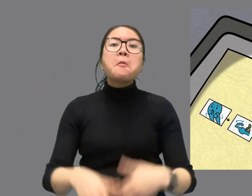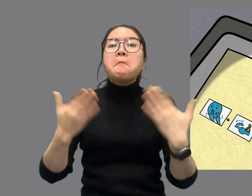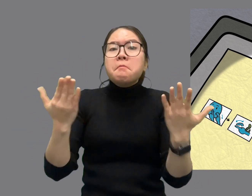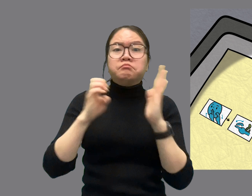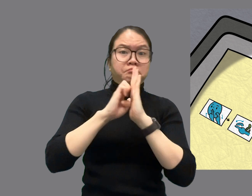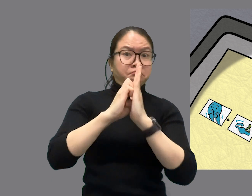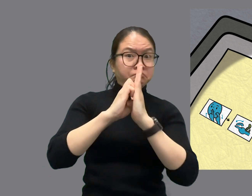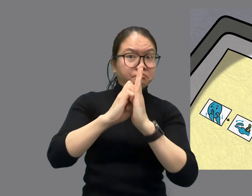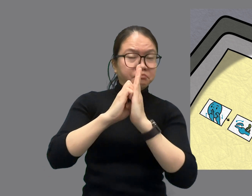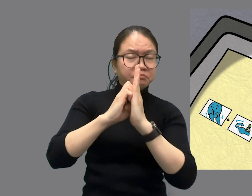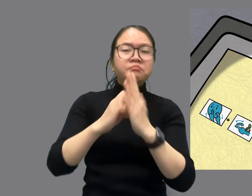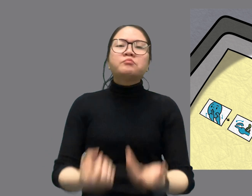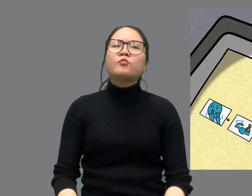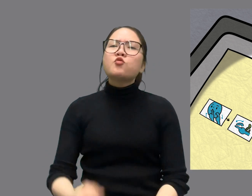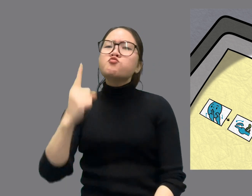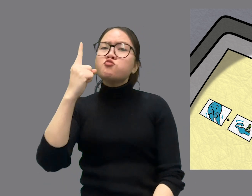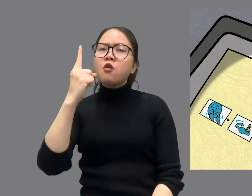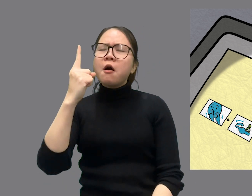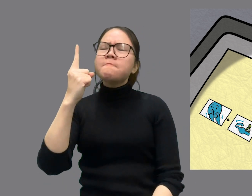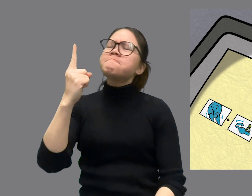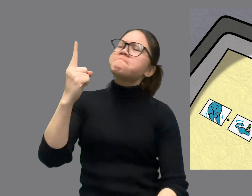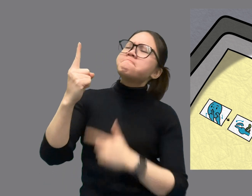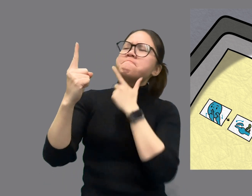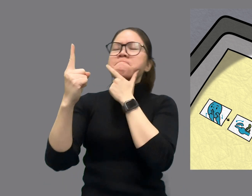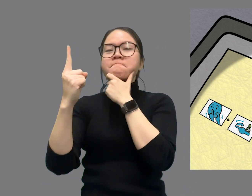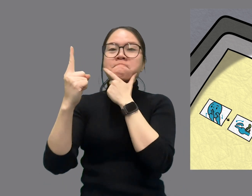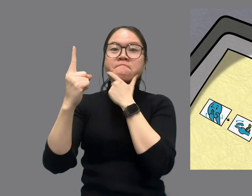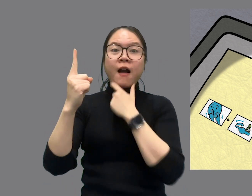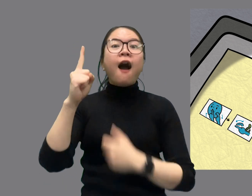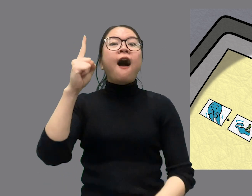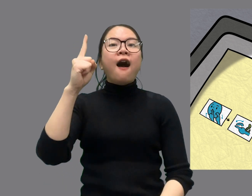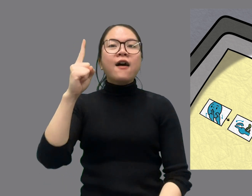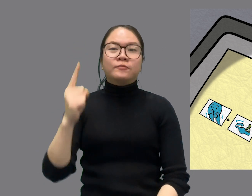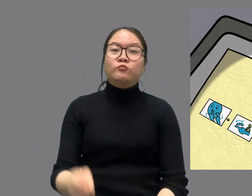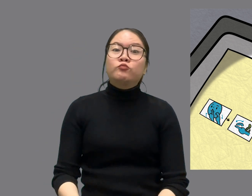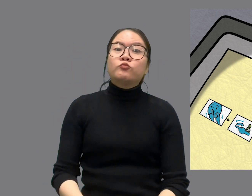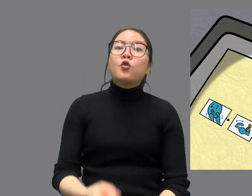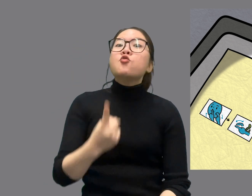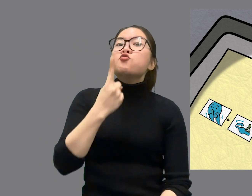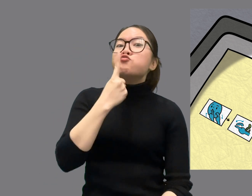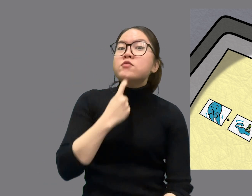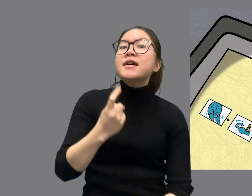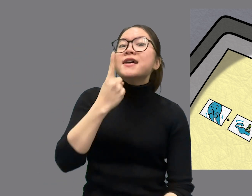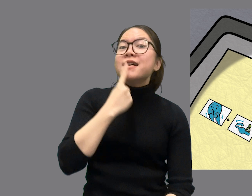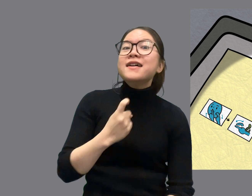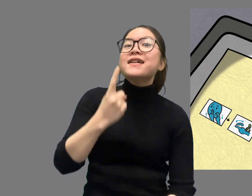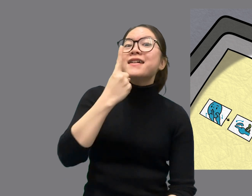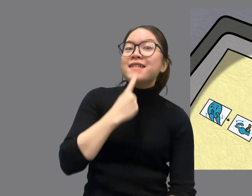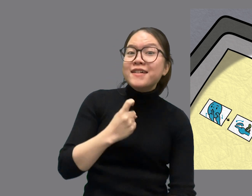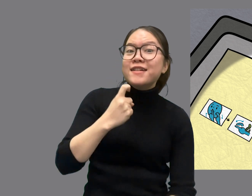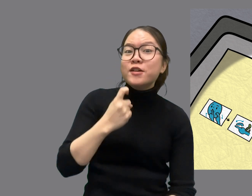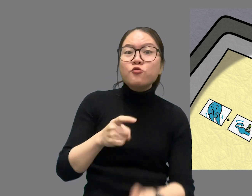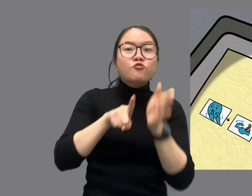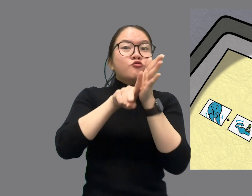language rhyme you can create a story with words using only the 1-handshape (shown on the far left). In the second column, the images show: “One red (the top image) worm (the second image)